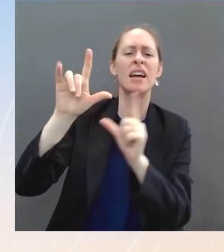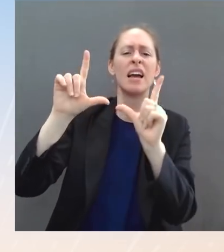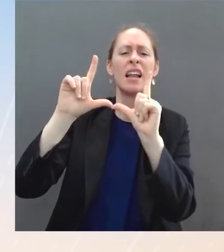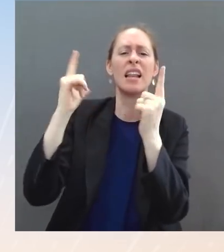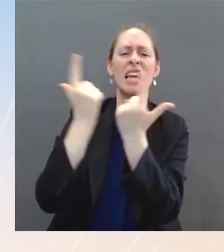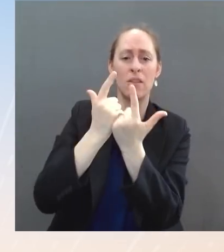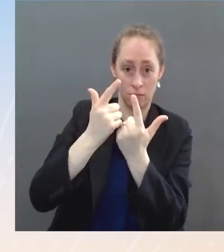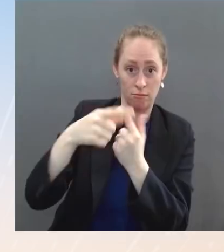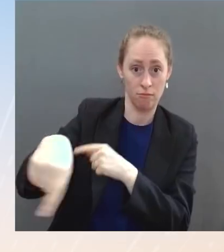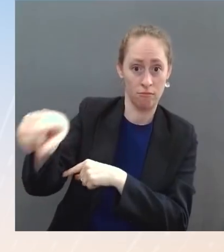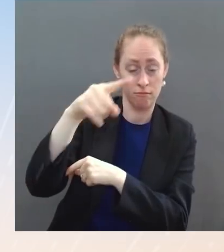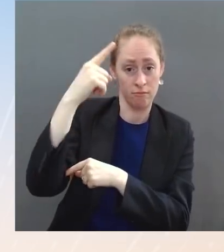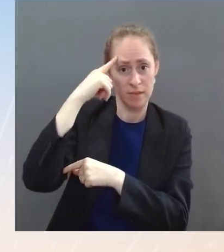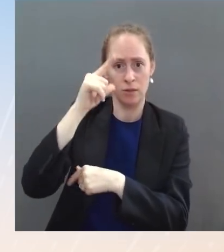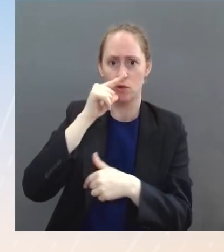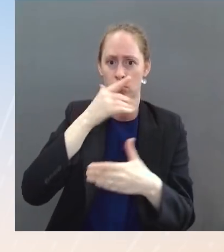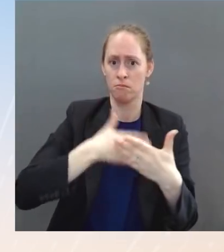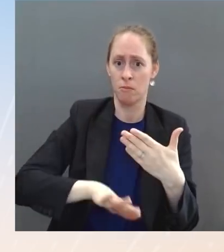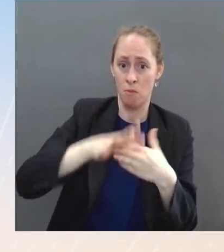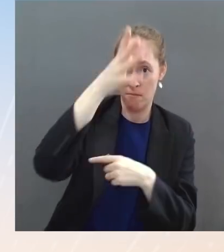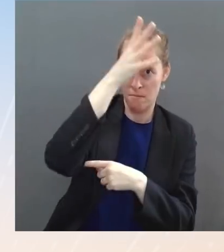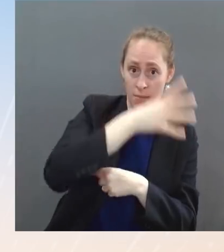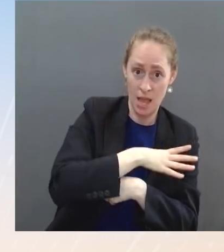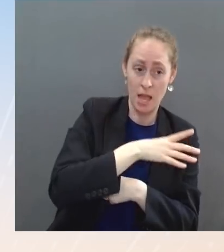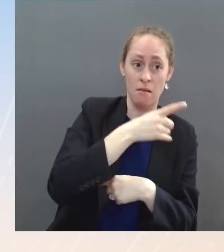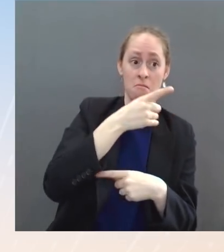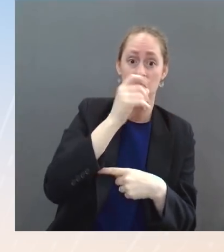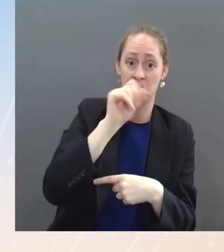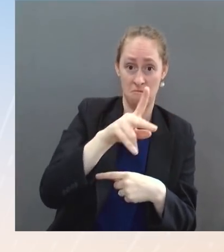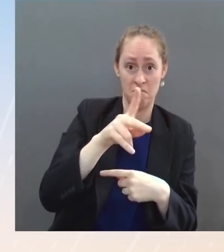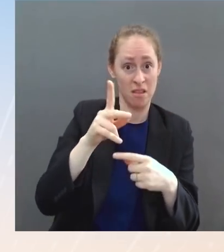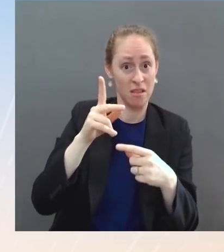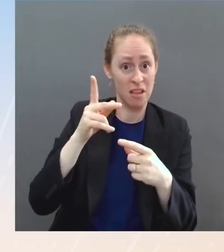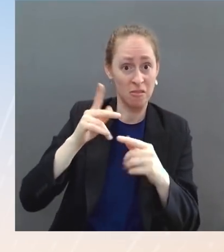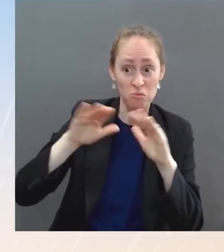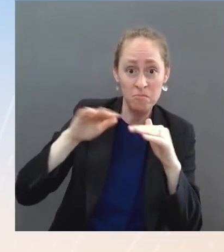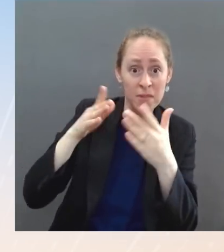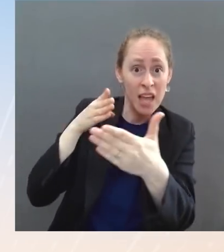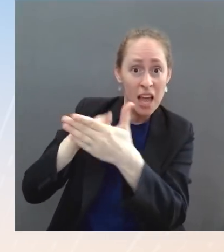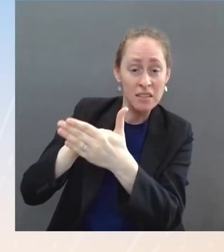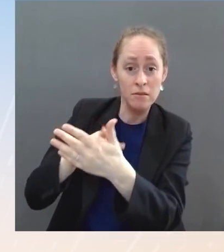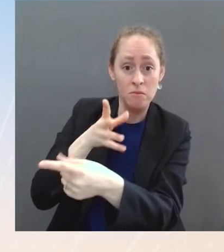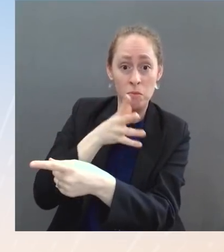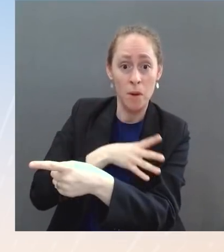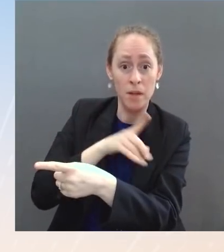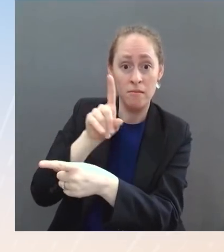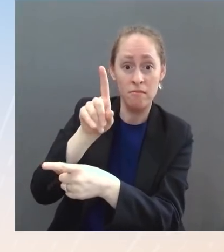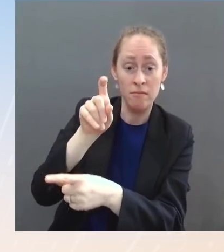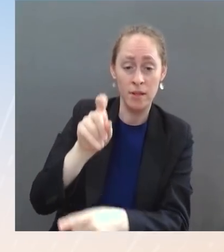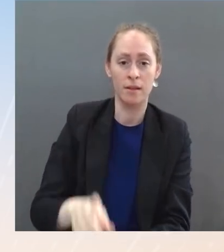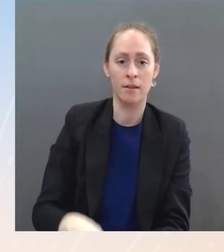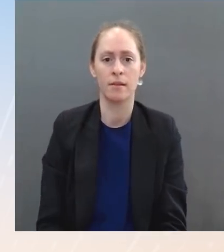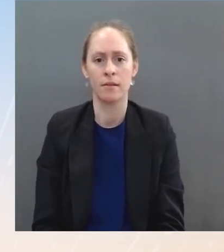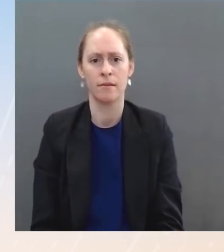Ms. Psaki: Well, I would note that we're not the governing body for the NCAA or any other system out there that --